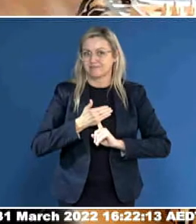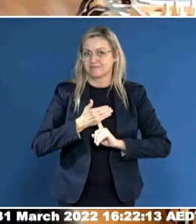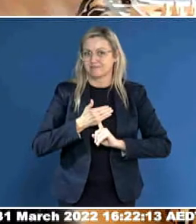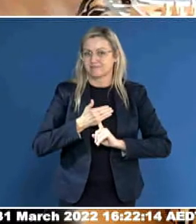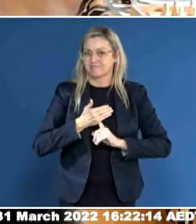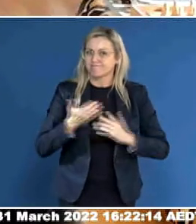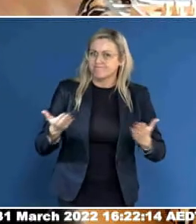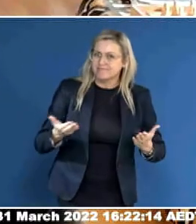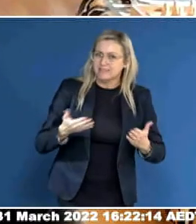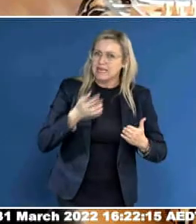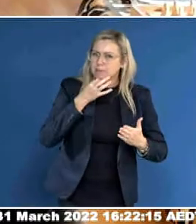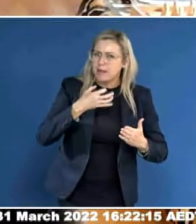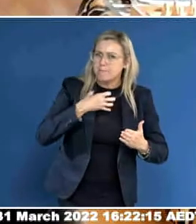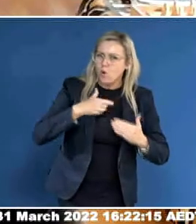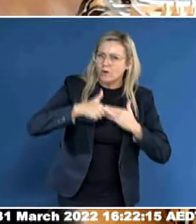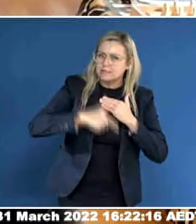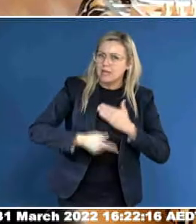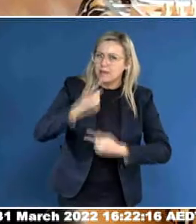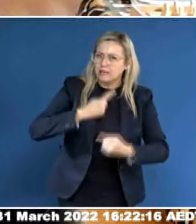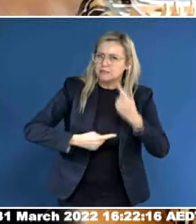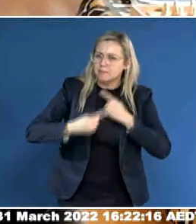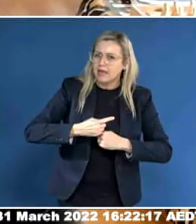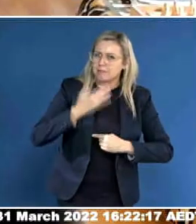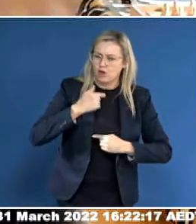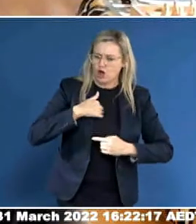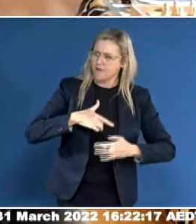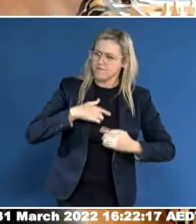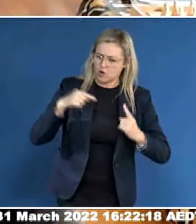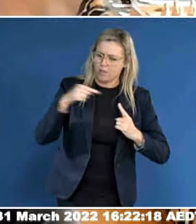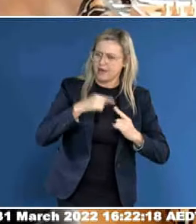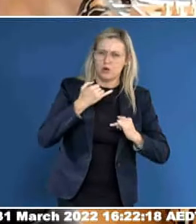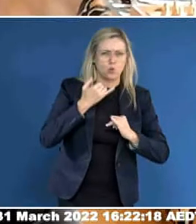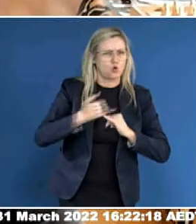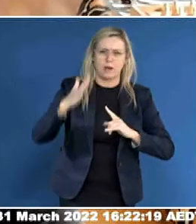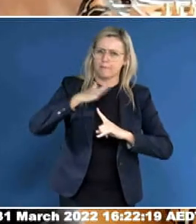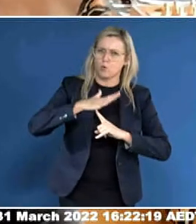you could expand on that. That was - that was really important, I think. Thank you.